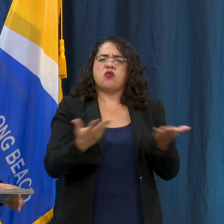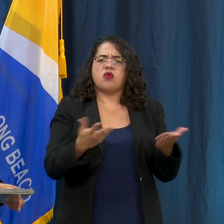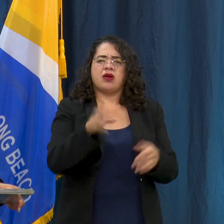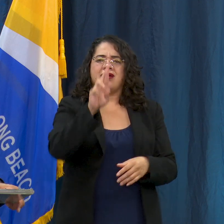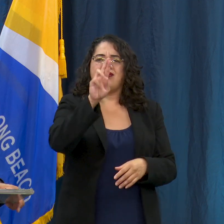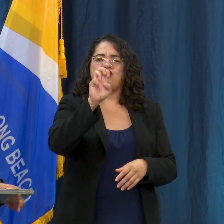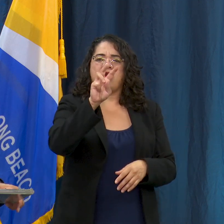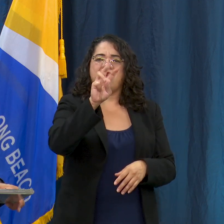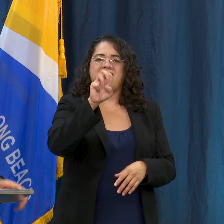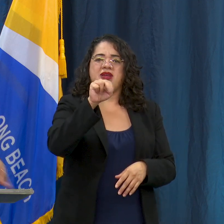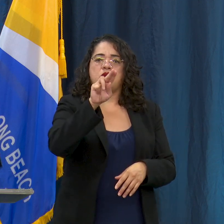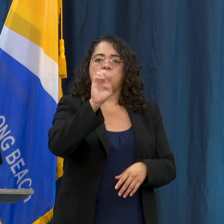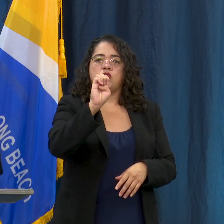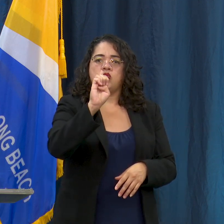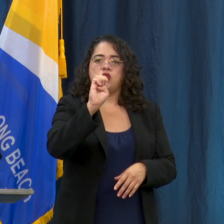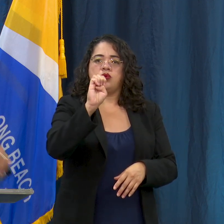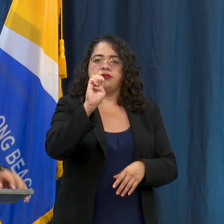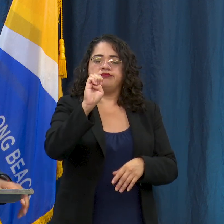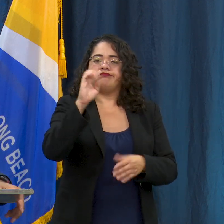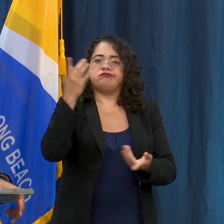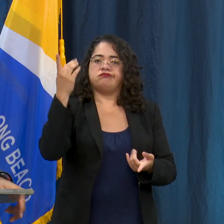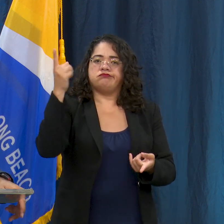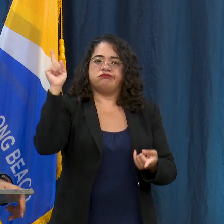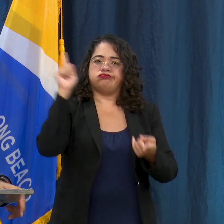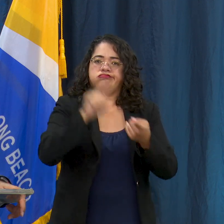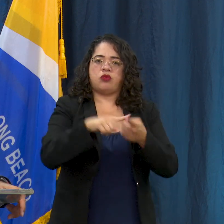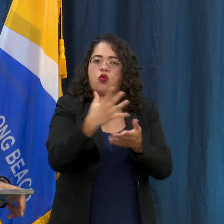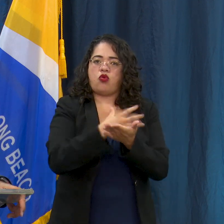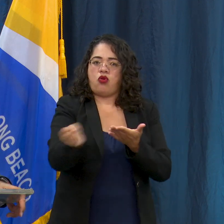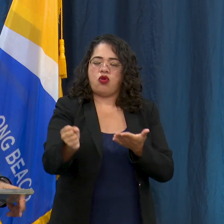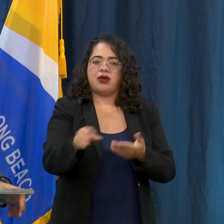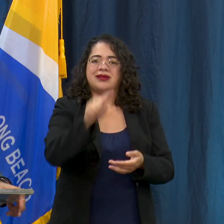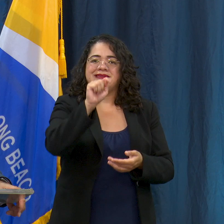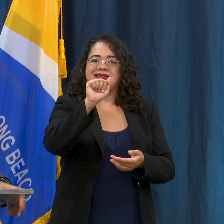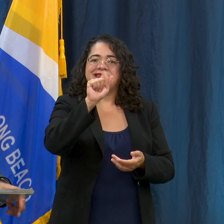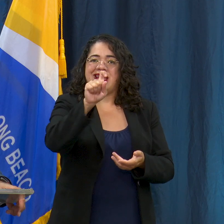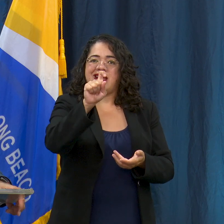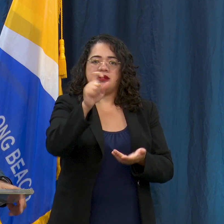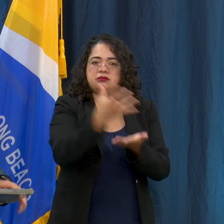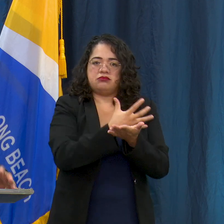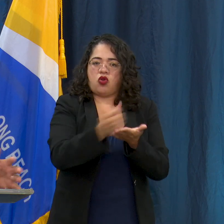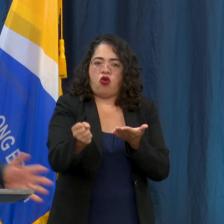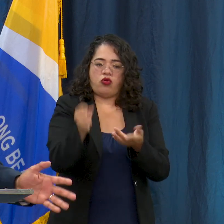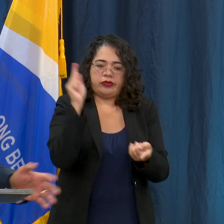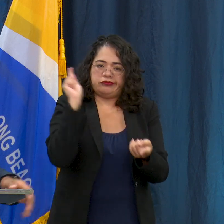tax doesn't come in, hotels and revenue from hotels that goes to cities